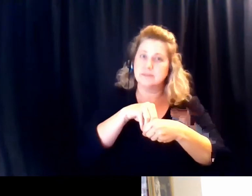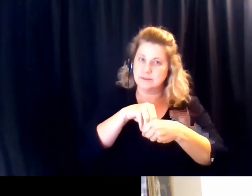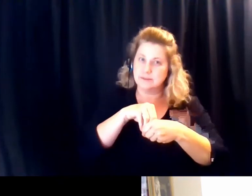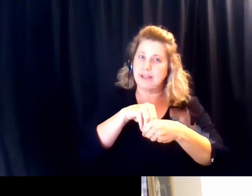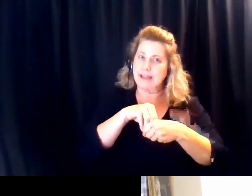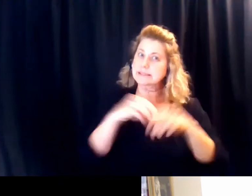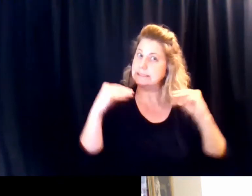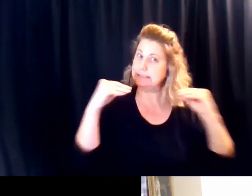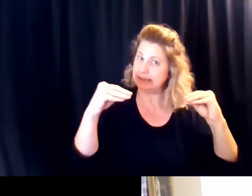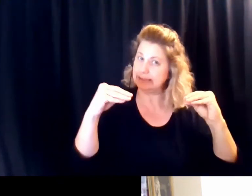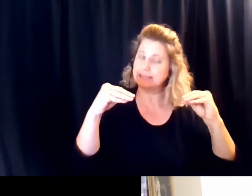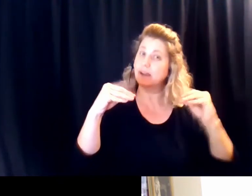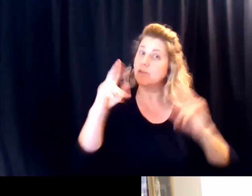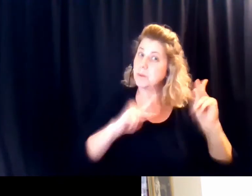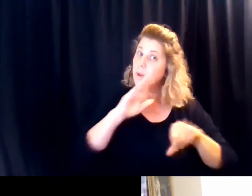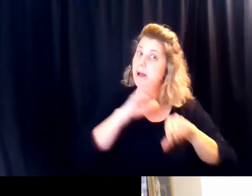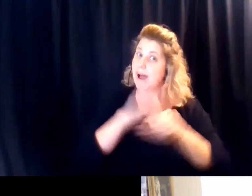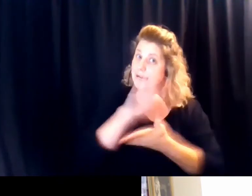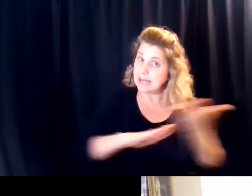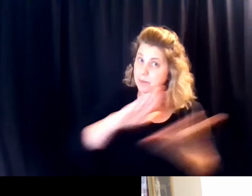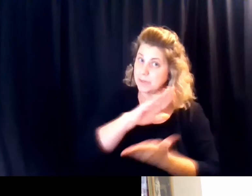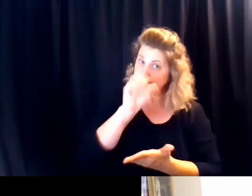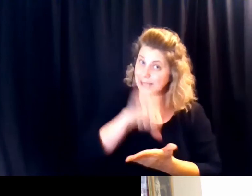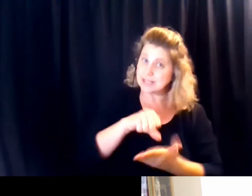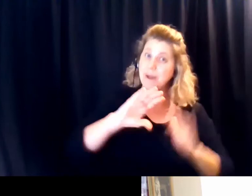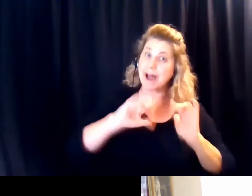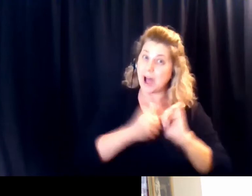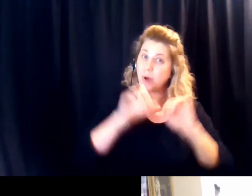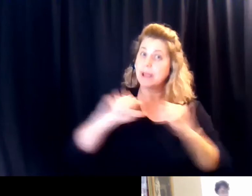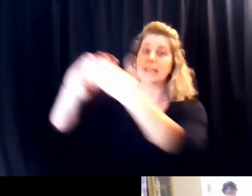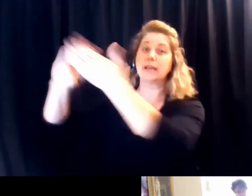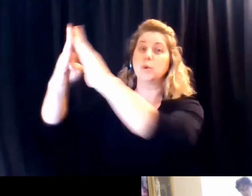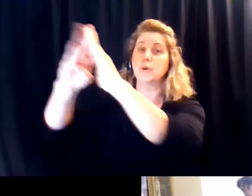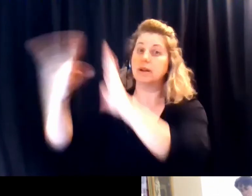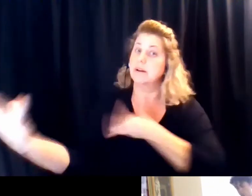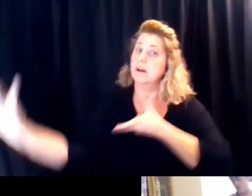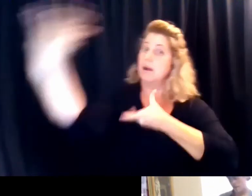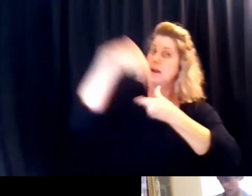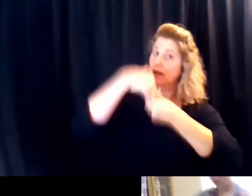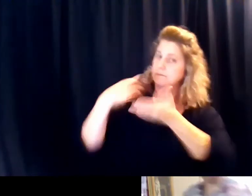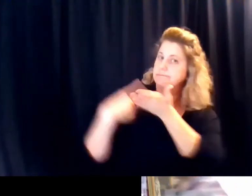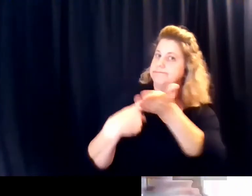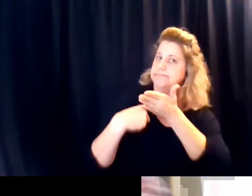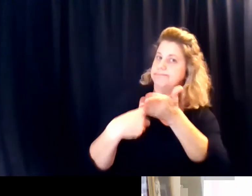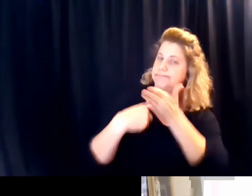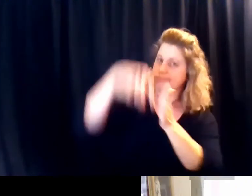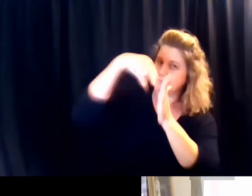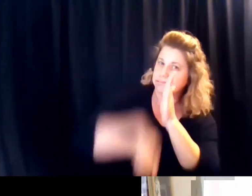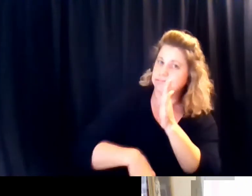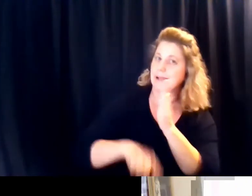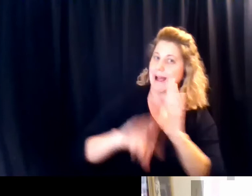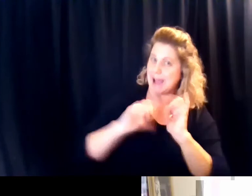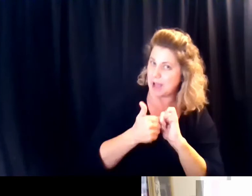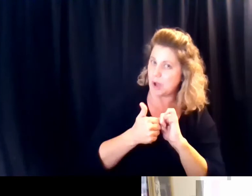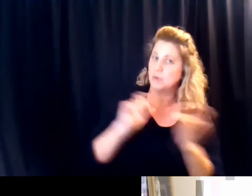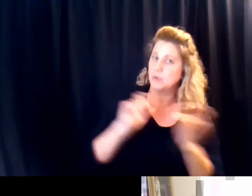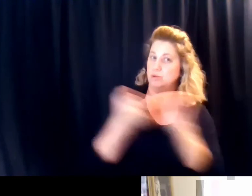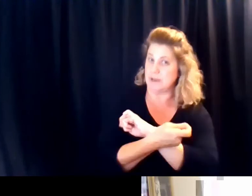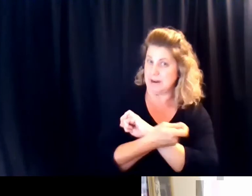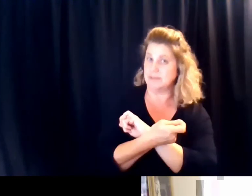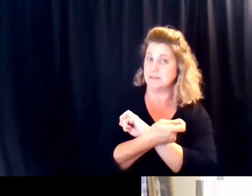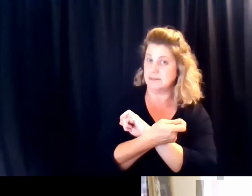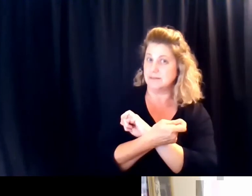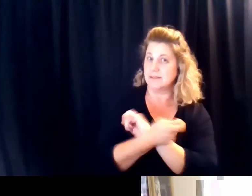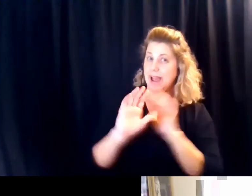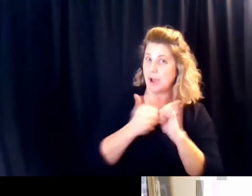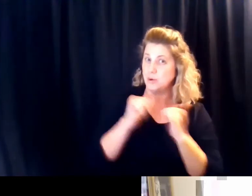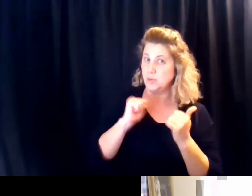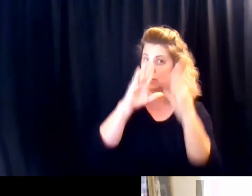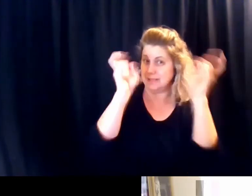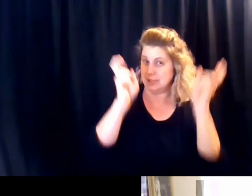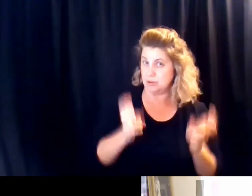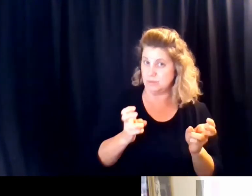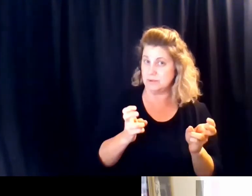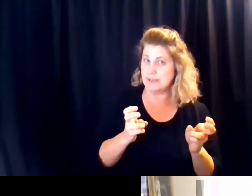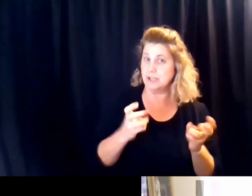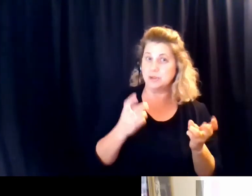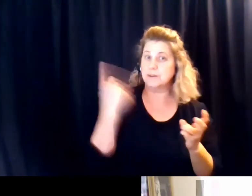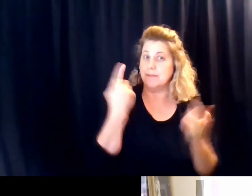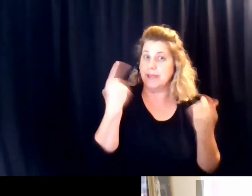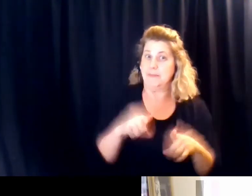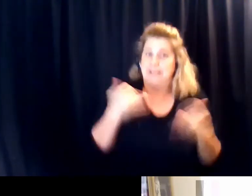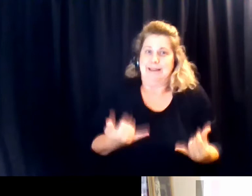Judith Heumann: Where people who have disabilities are also being adversely affected. So the Black Lives Matter movement for me as a white disabled person has been very important in many ways it's one the